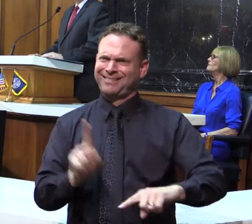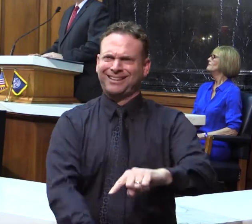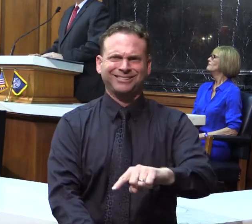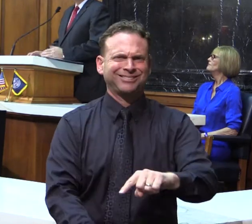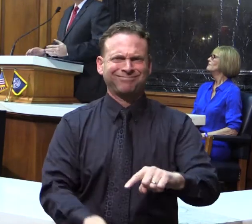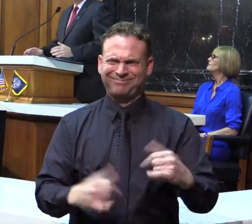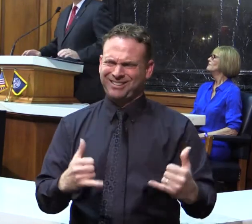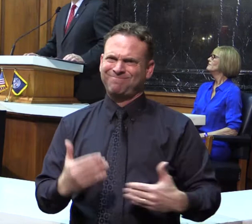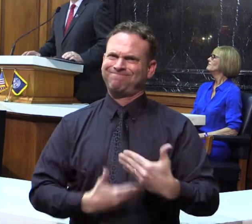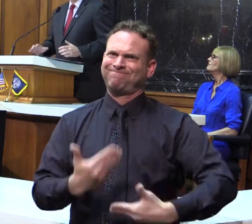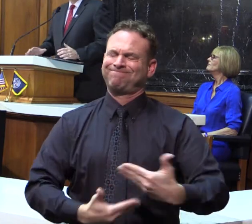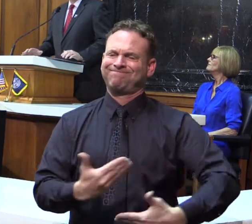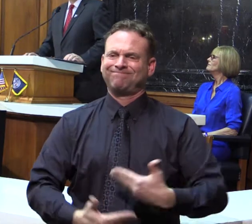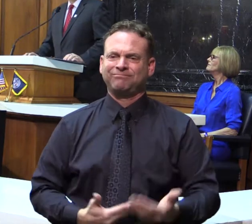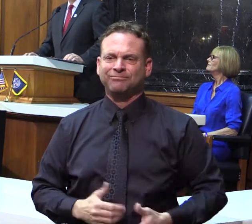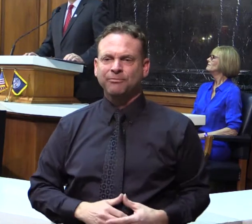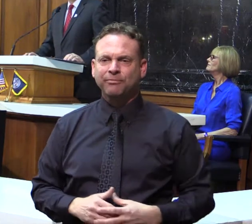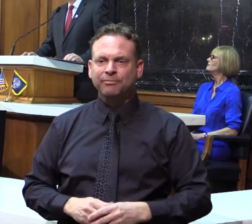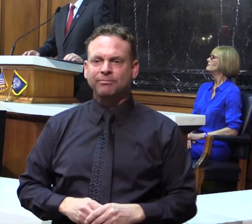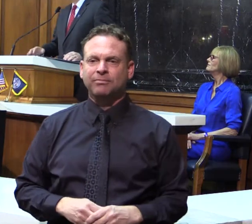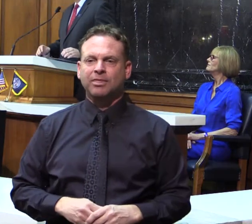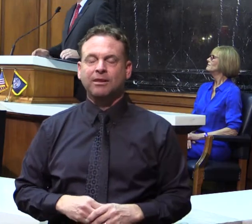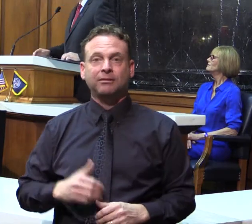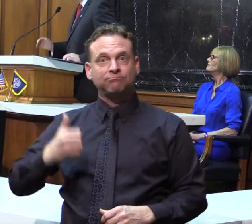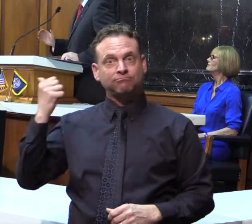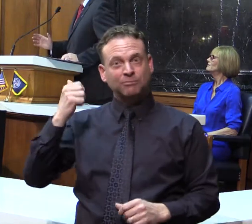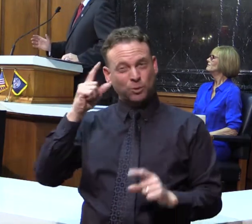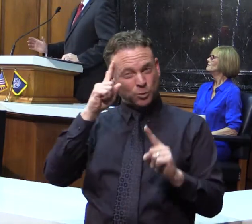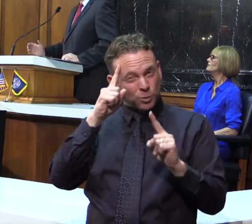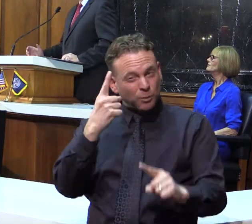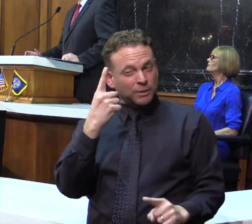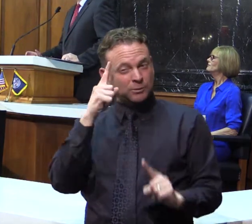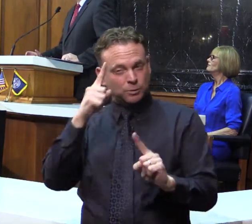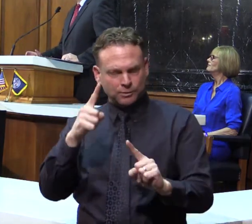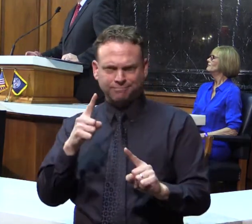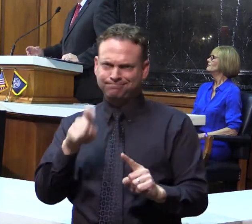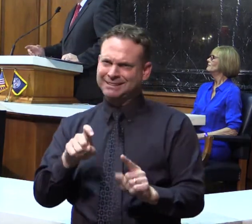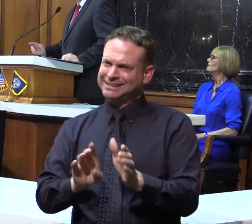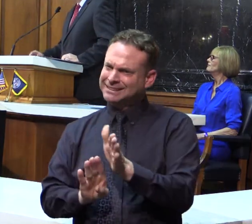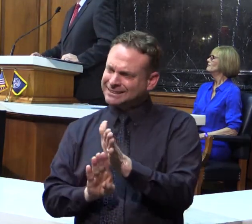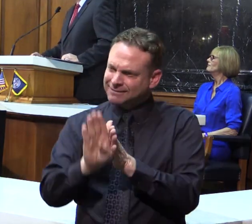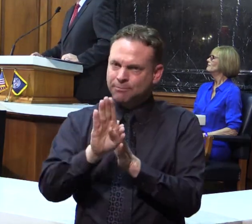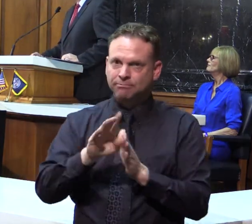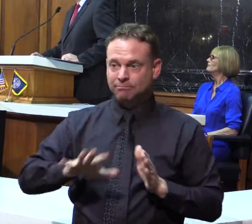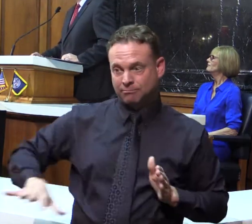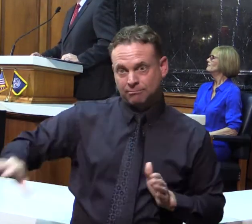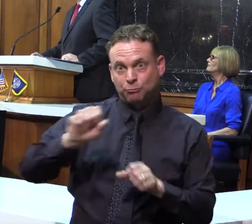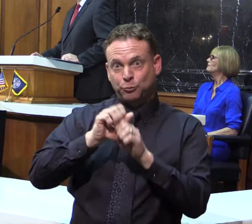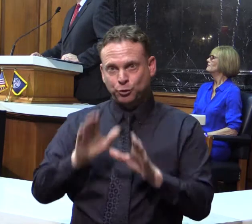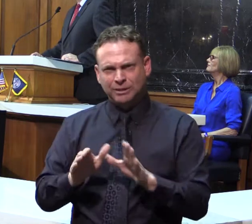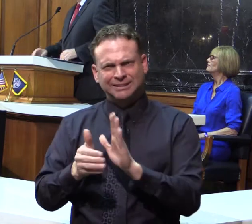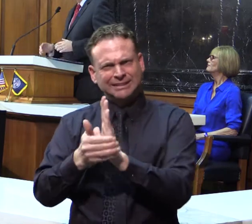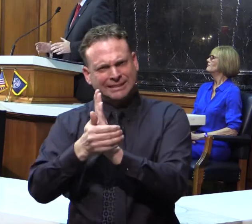“Developing a Skilled and Ready Workforce” will demand the greatest focus and collaboration.